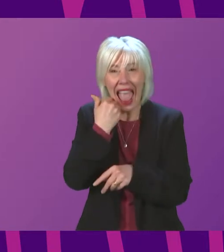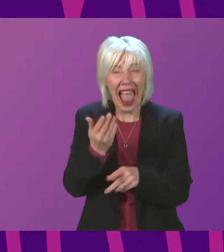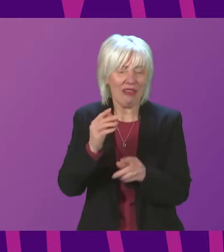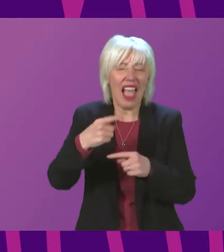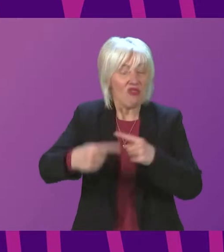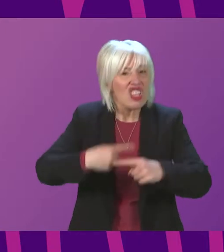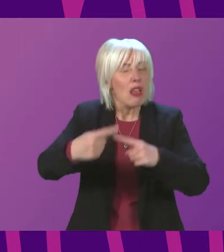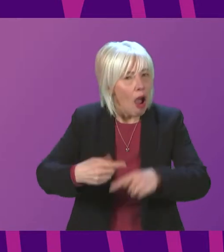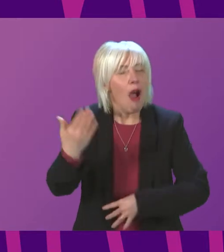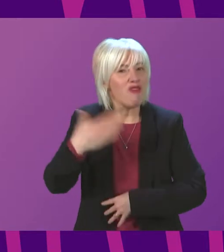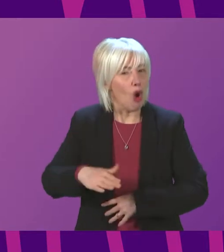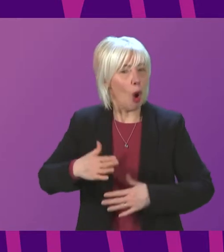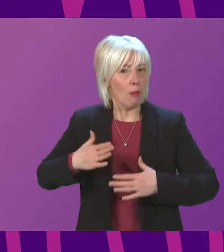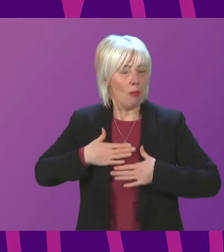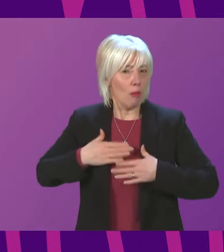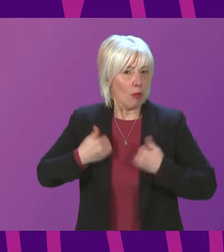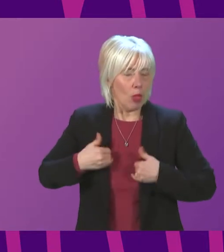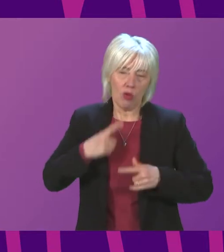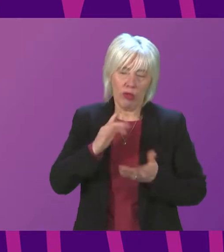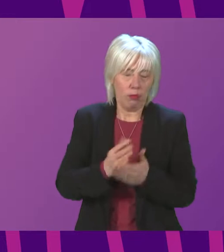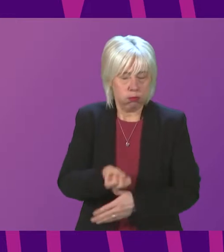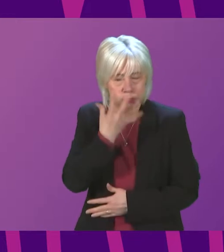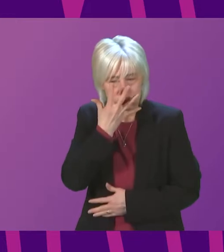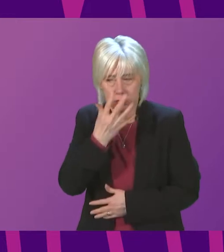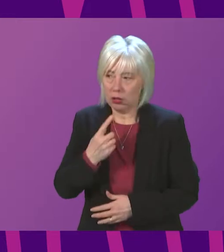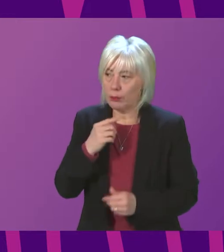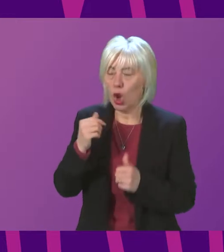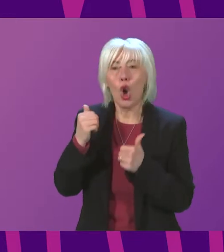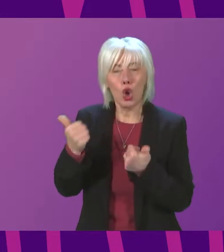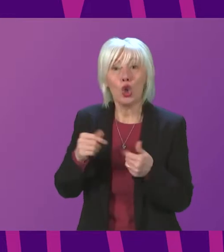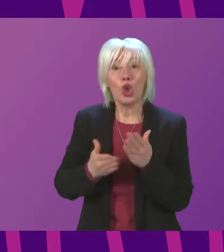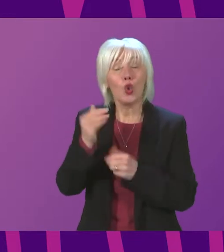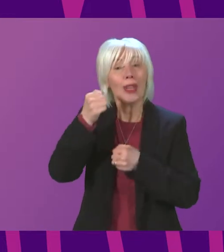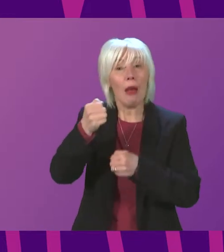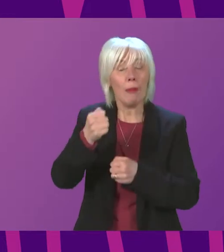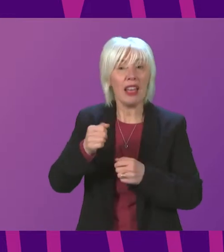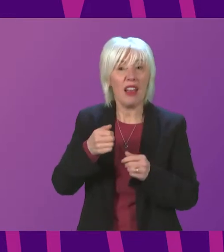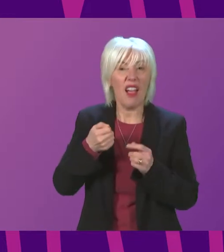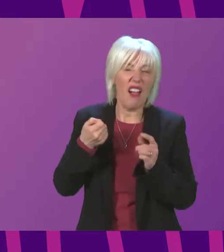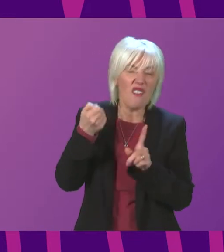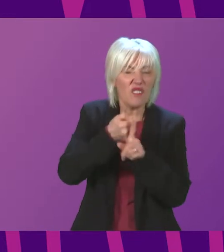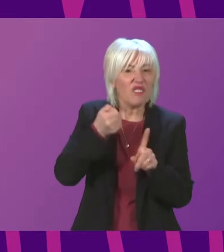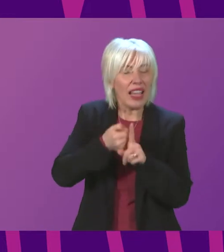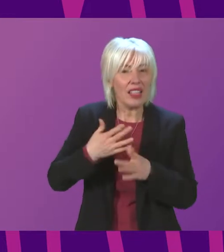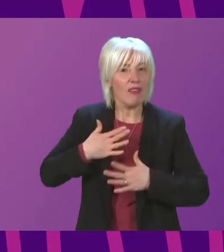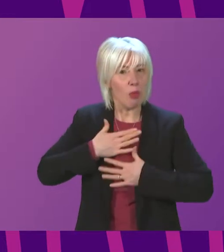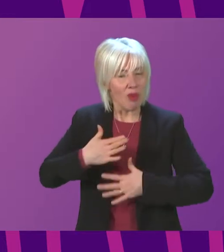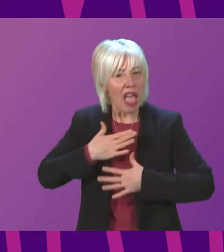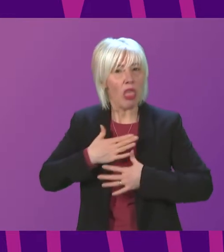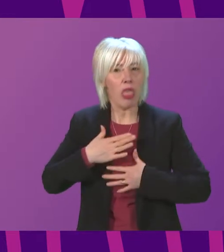I thank Asthma + Lung UK Scotland for its new “Fighting for Breath” strategy and for the important work that it does to support people with respiratory conditions.